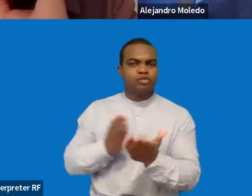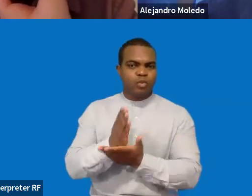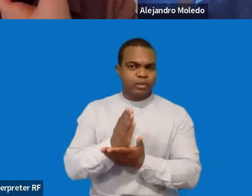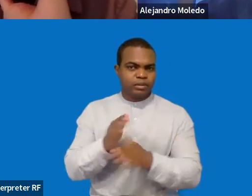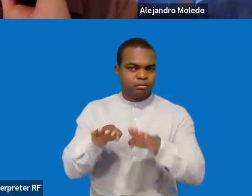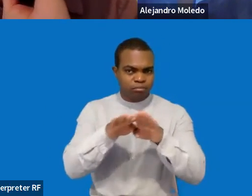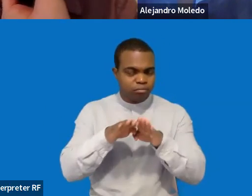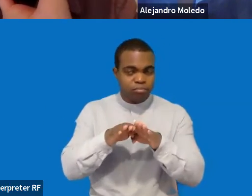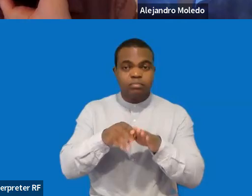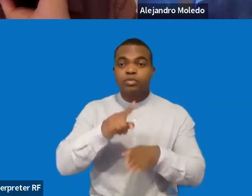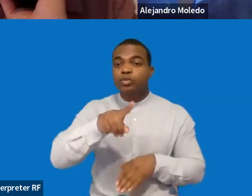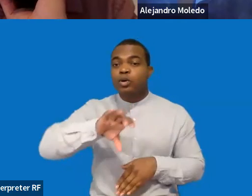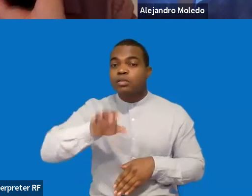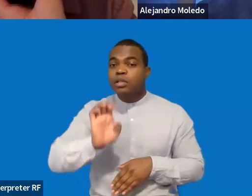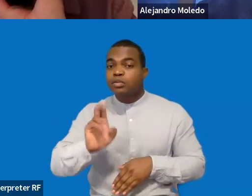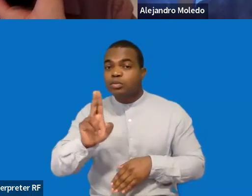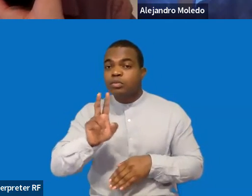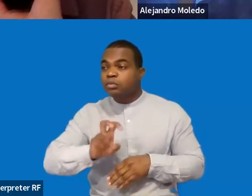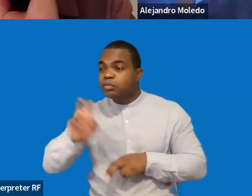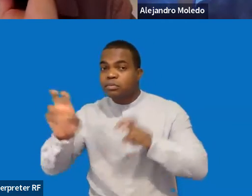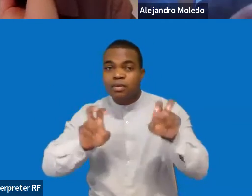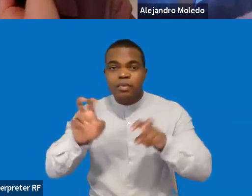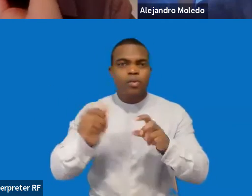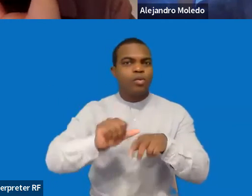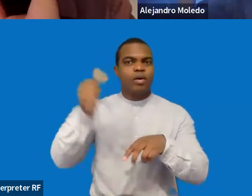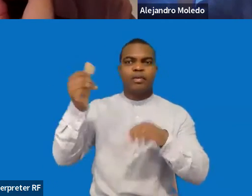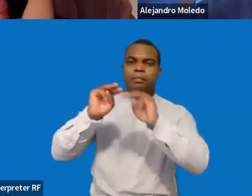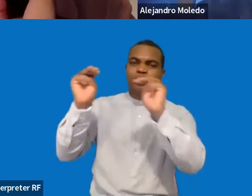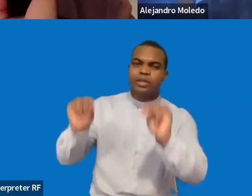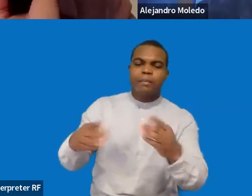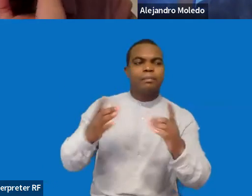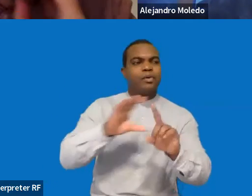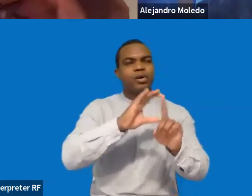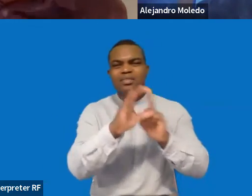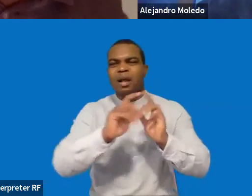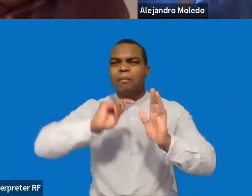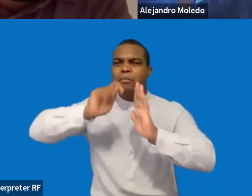or you can access the specific space for Persons with Disabilities,